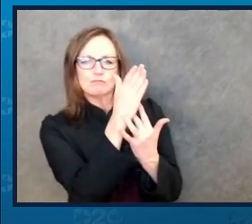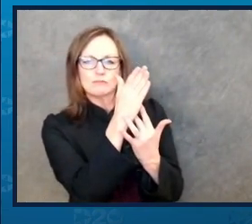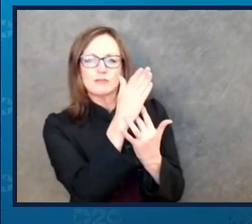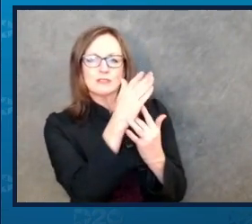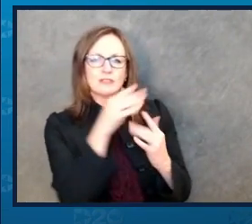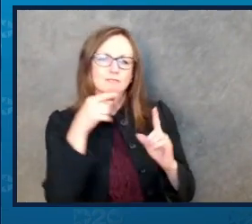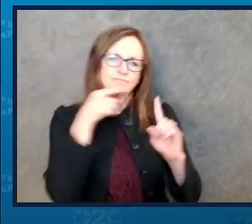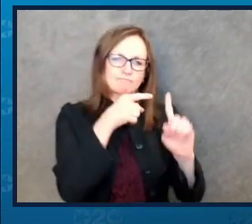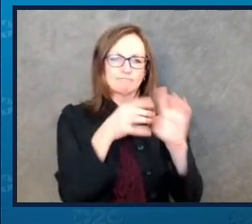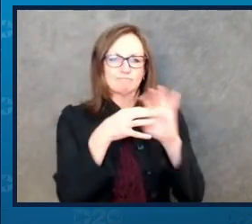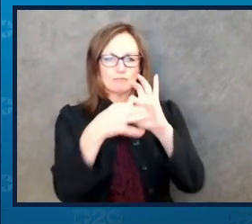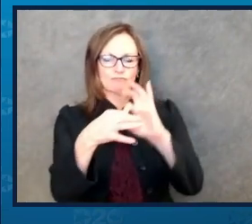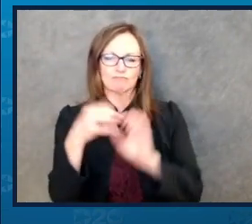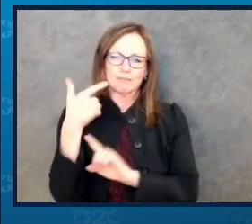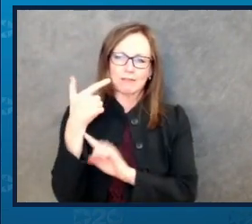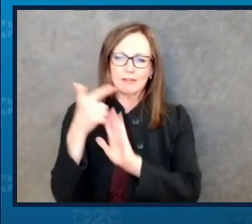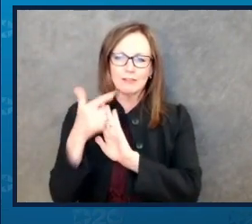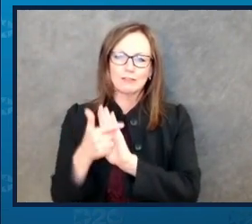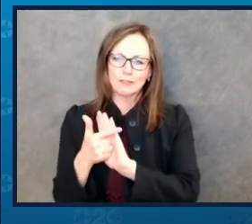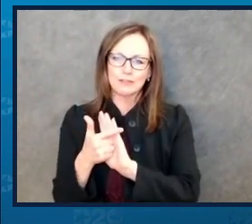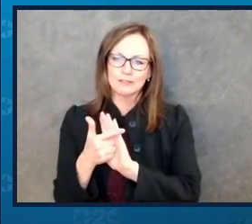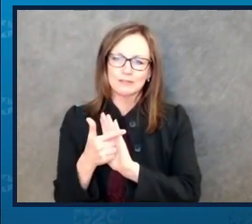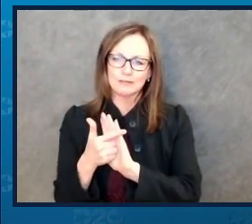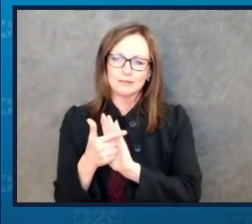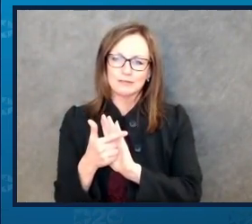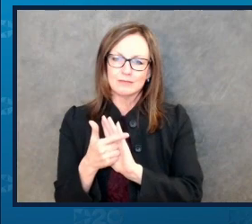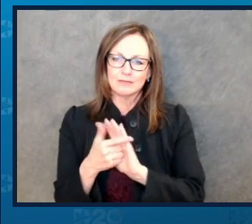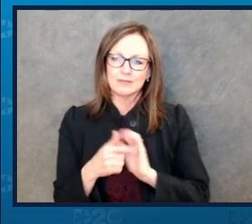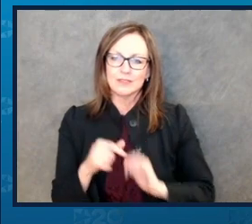OUT OF PAIN, WE CHOOSE TO